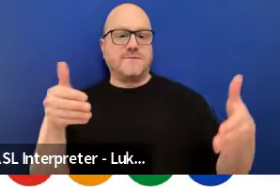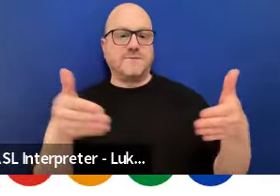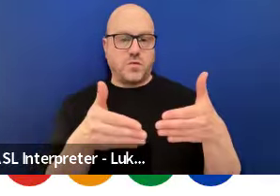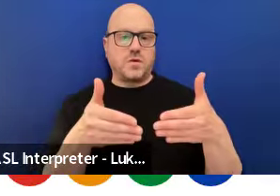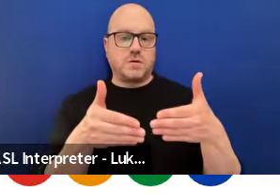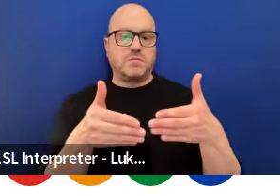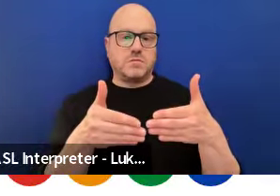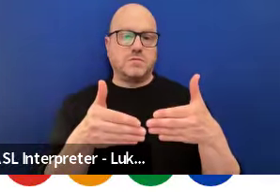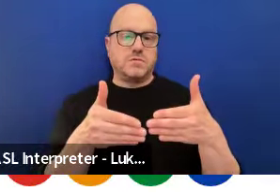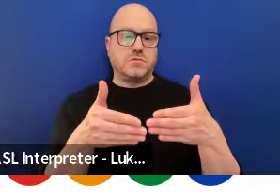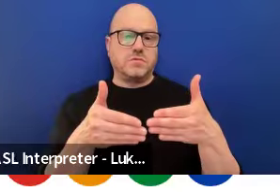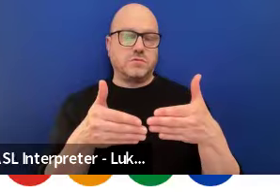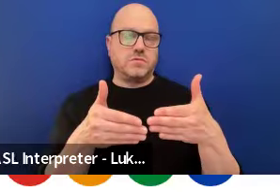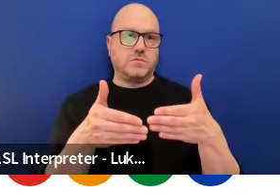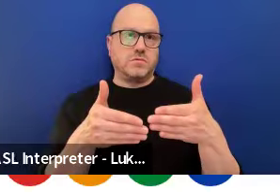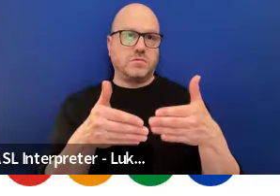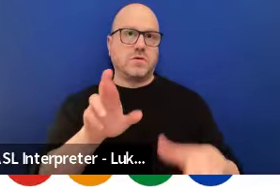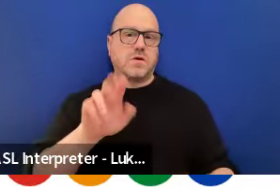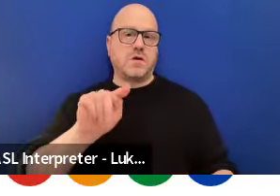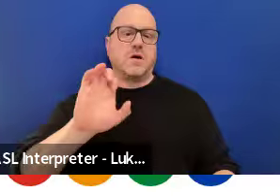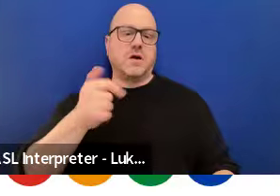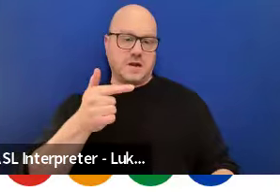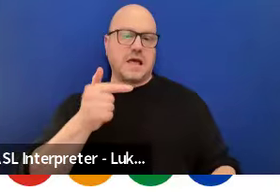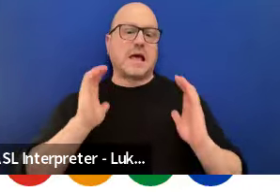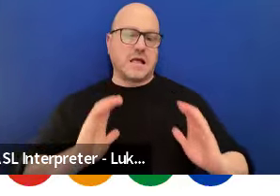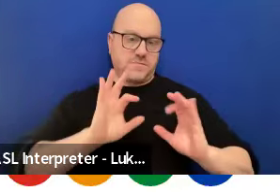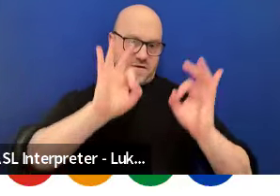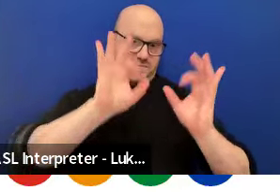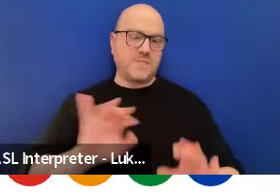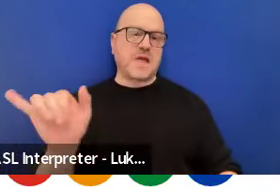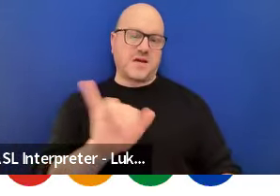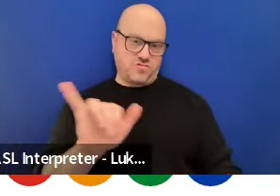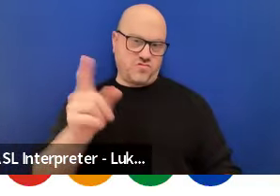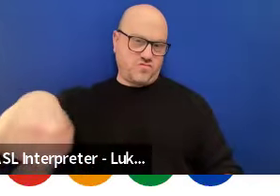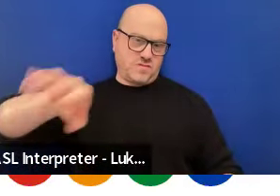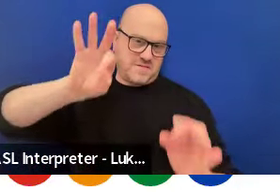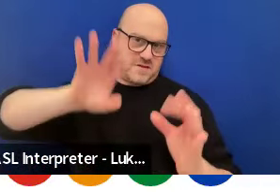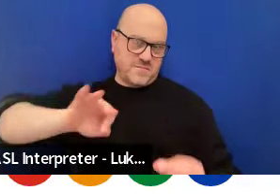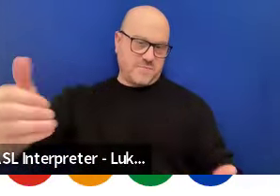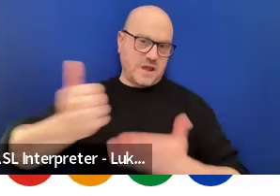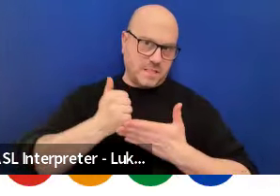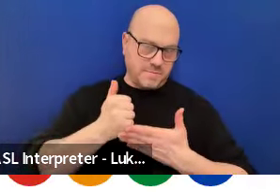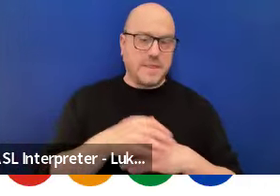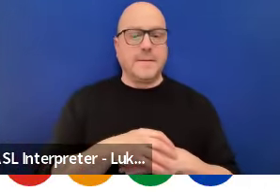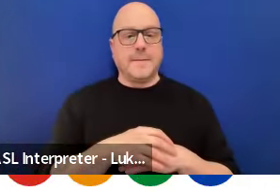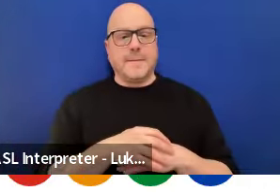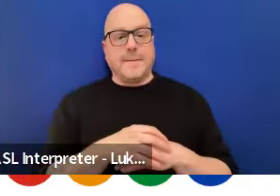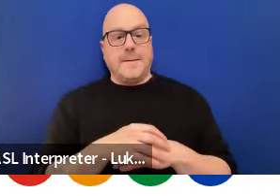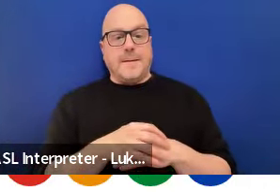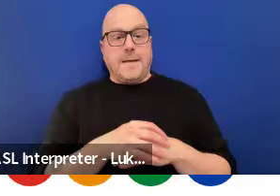THIS ROUND OF CONTRACTS. SO, THAT'S WHAT WE FOCUS ON. OBVIOUSLY, GETTING RTAG COMMUNITY CUSTOMER FEEDBACK THERE